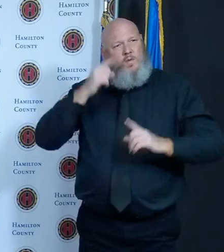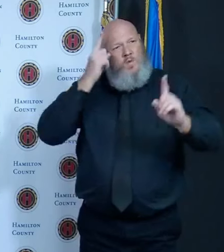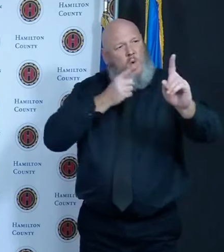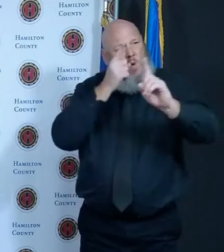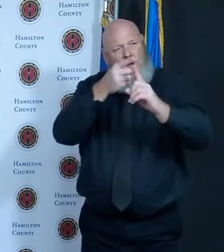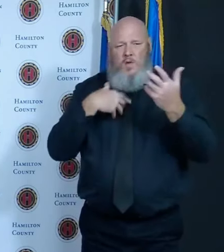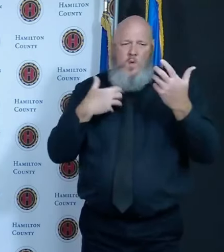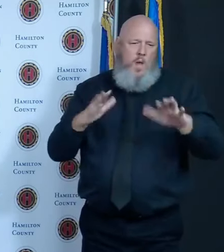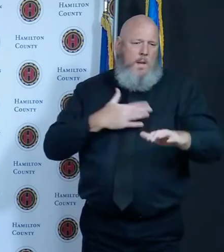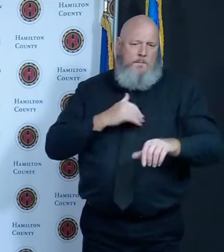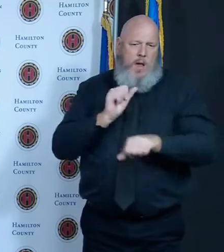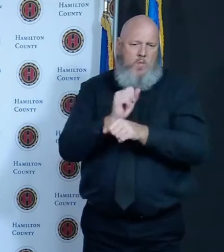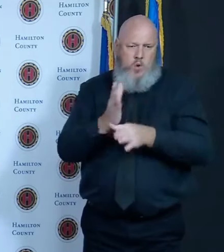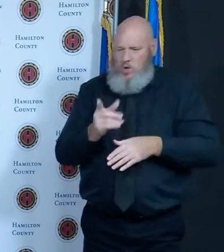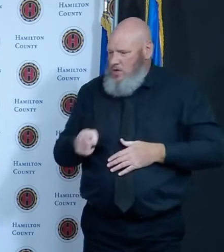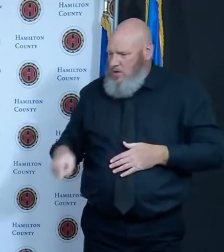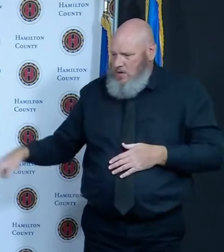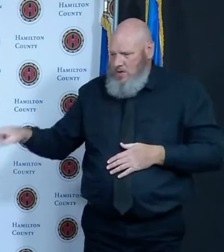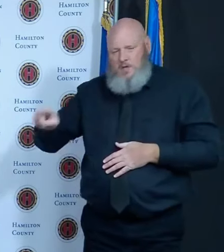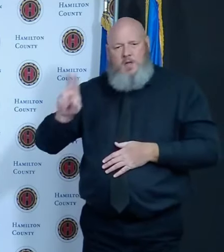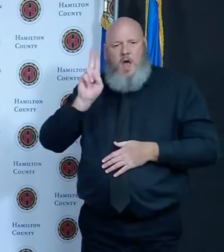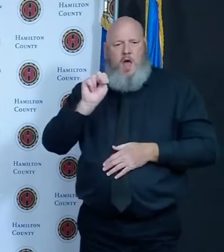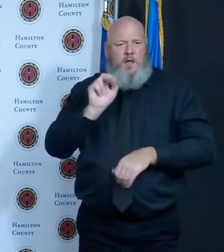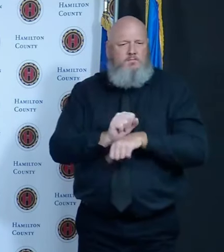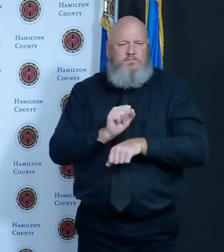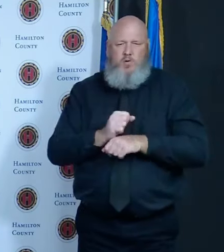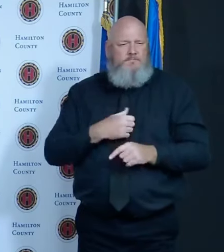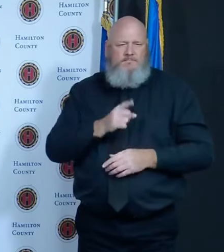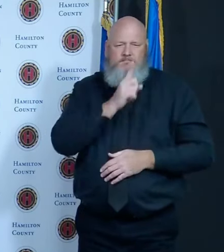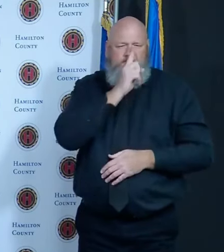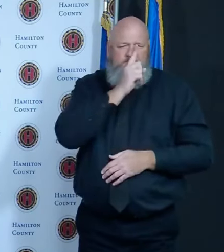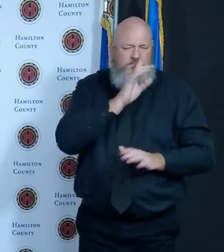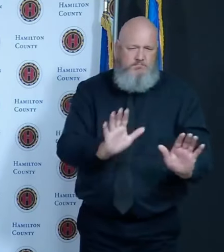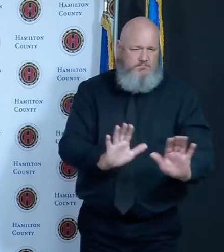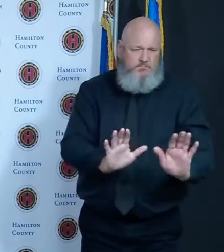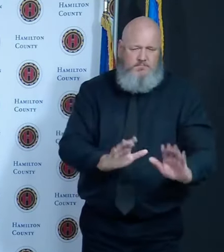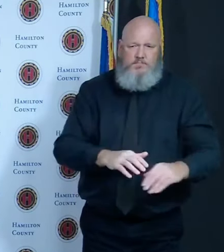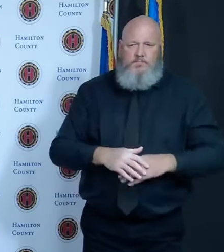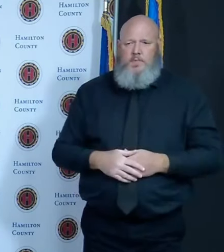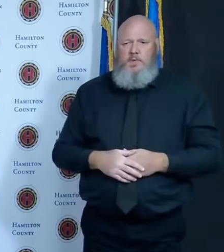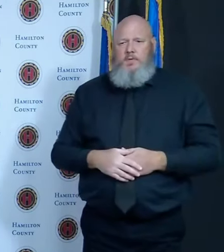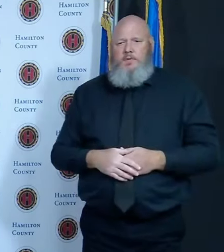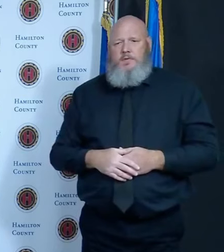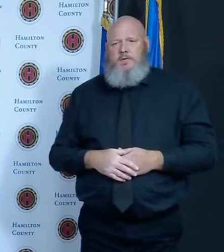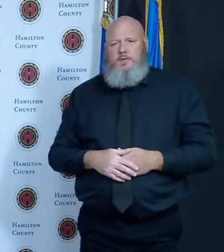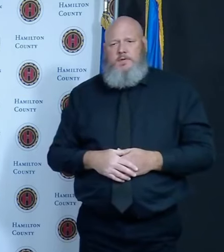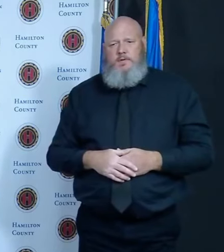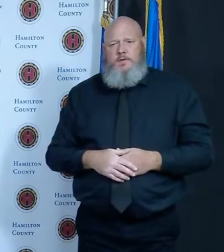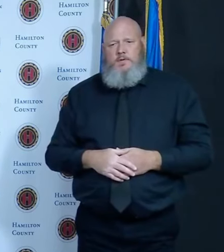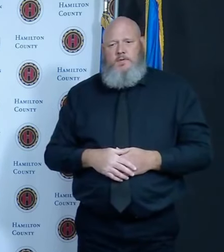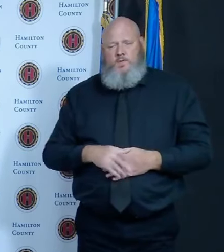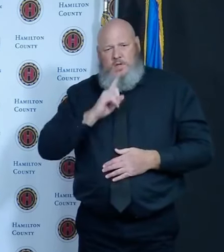decision that has to be made other than that we are still working